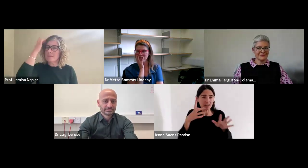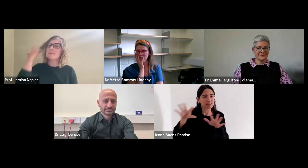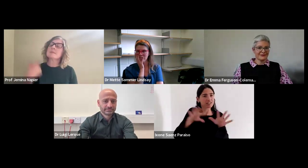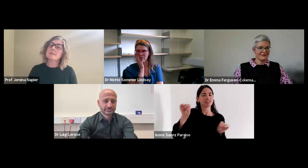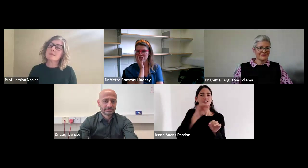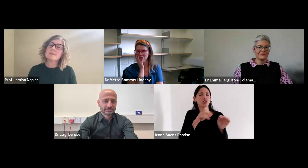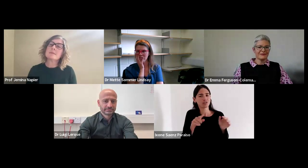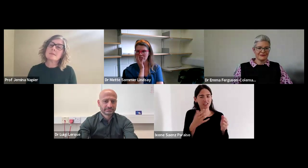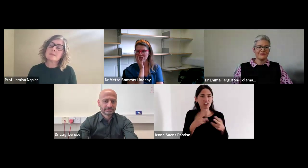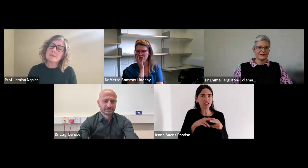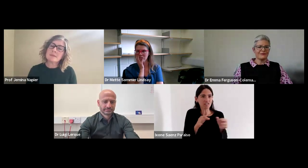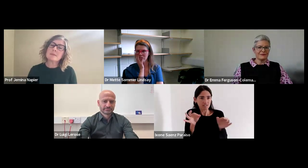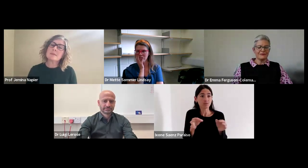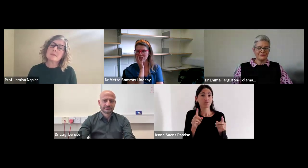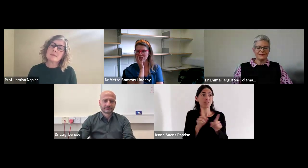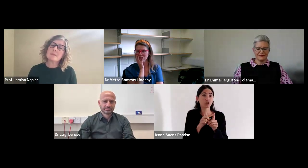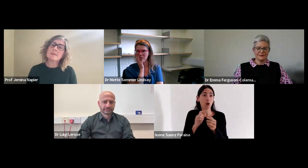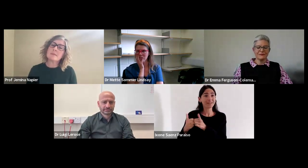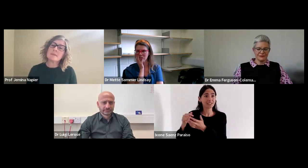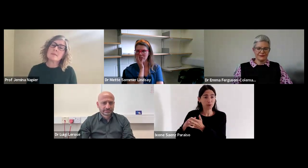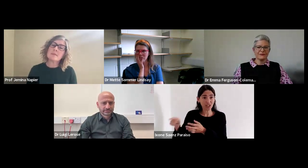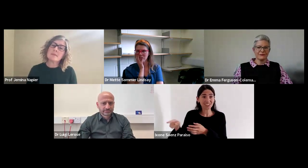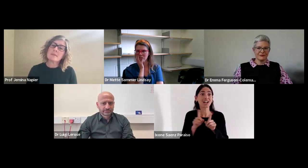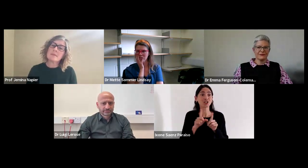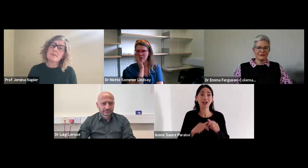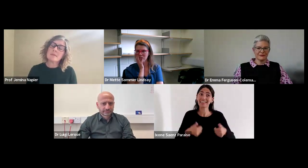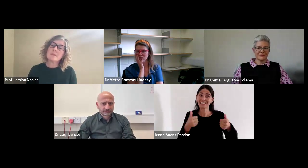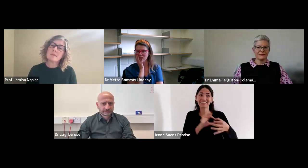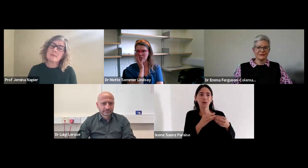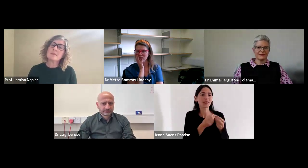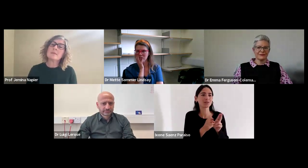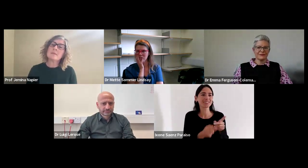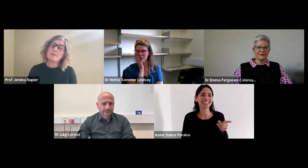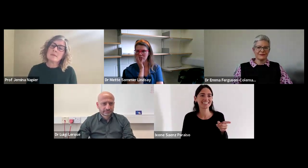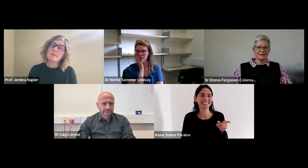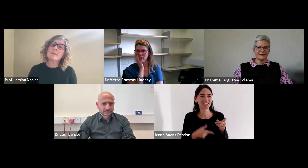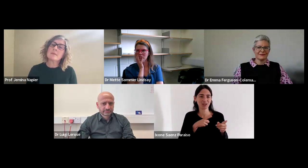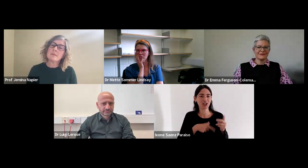and thinking "can this funding cover this?" "can this other funding pot cover this?" So it's about